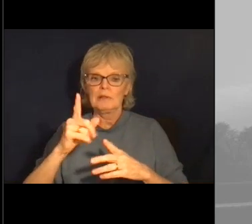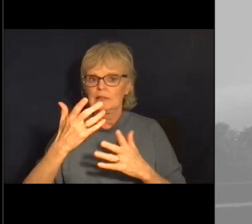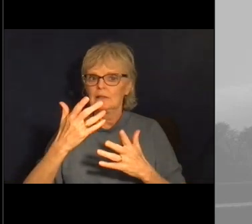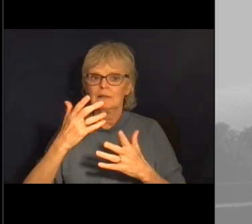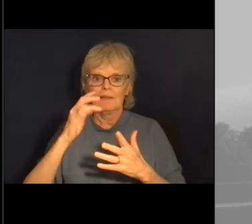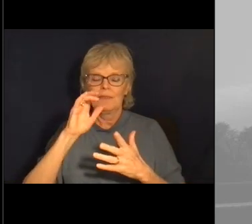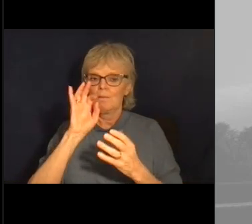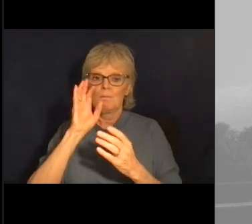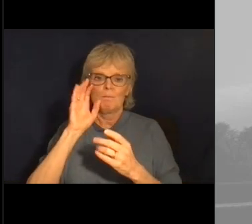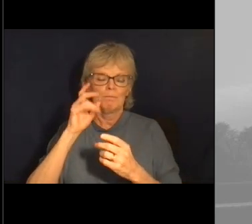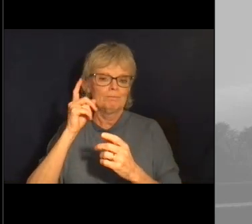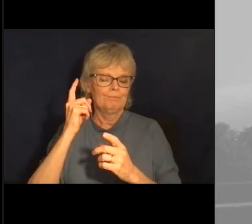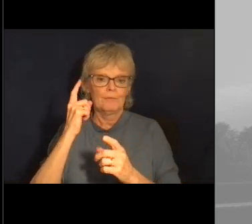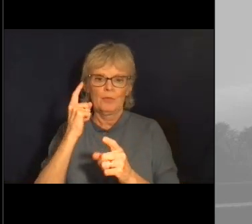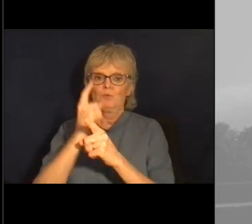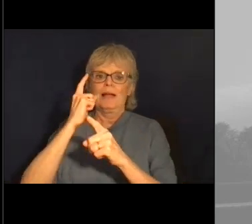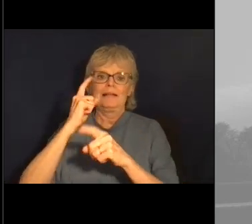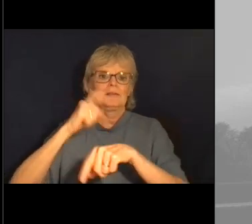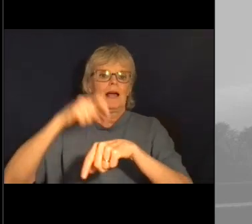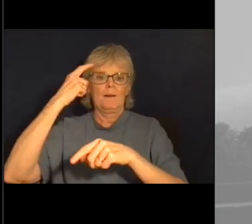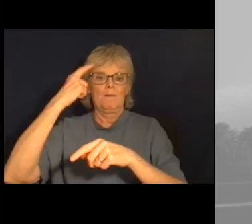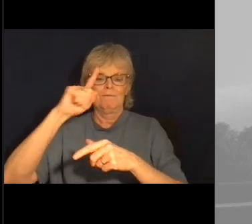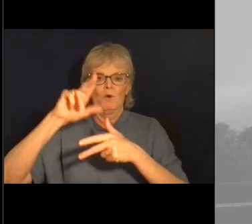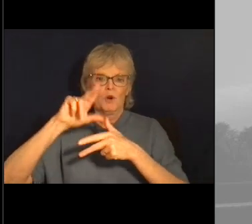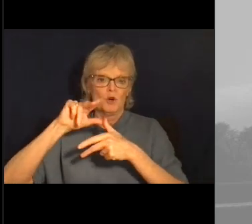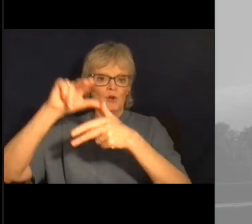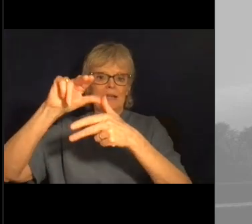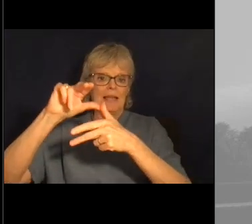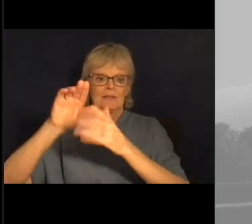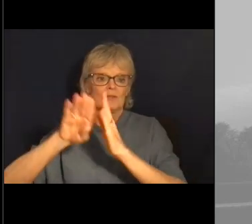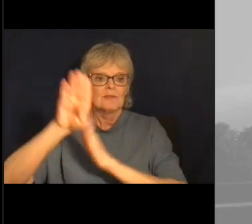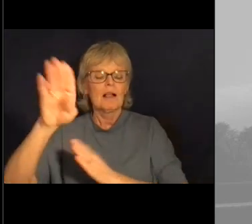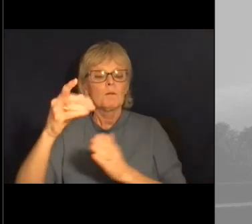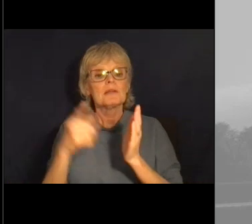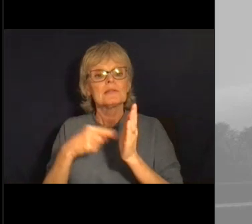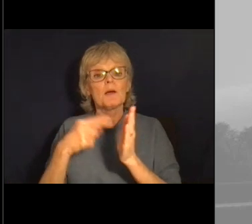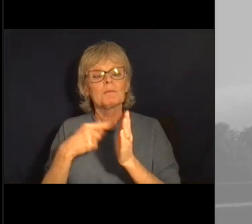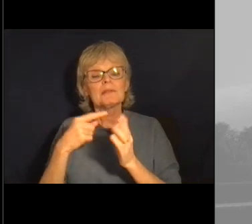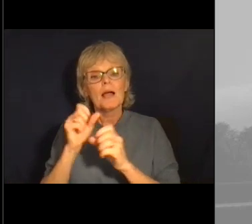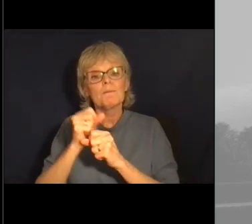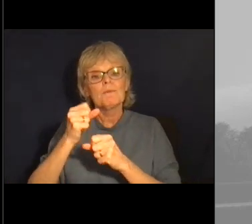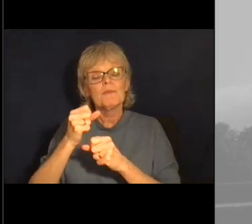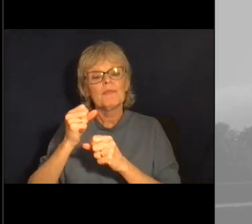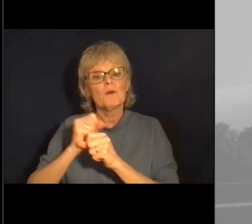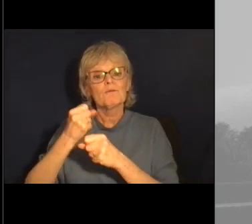And some of those storms form close to us, you know, maybe right off the coast. Some of them can form as far away as Africa.